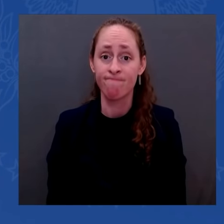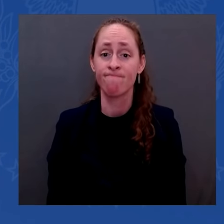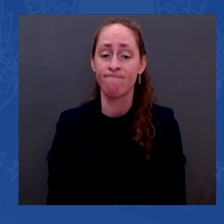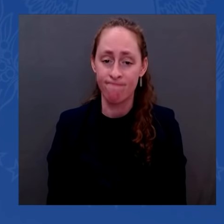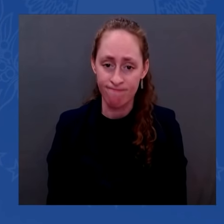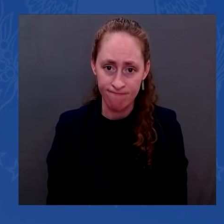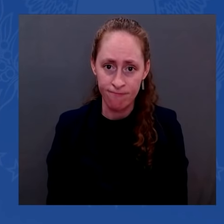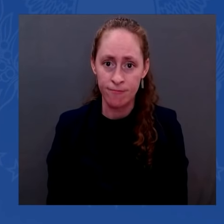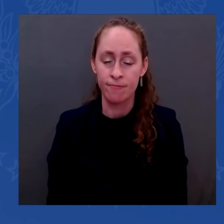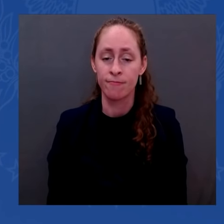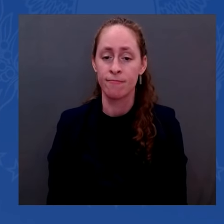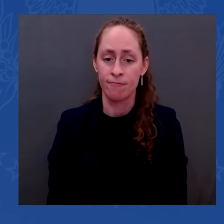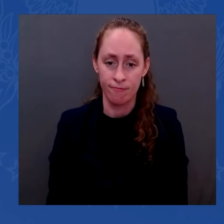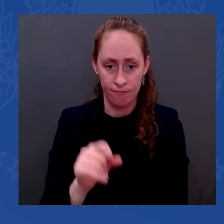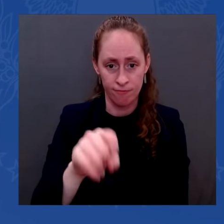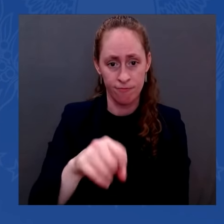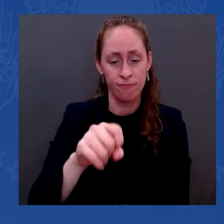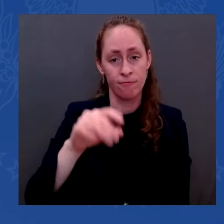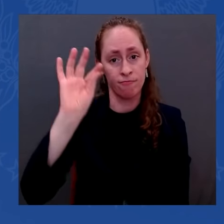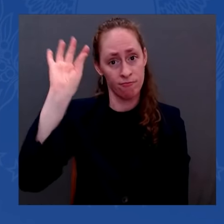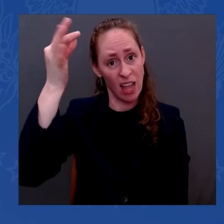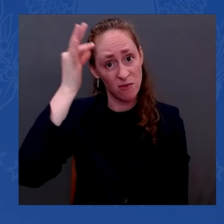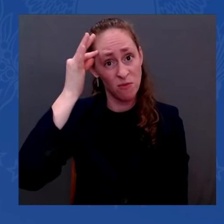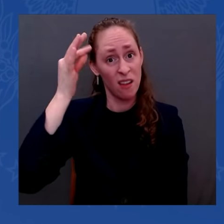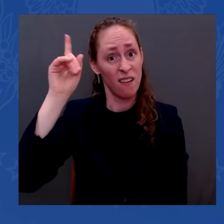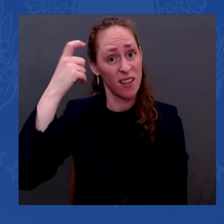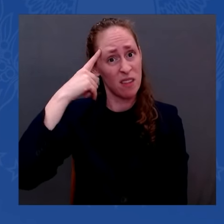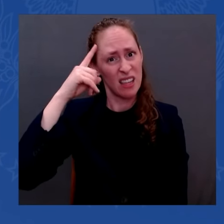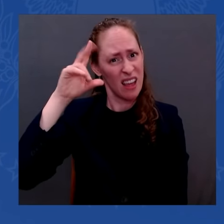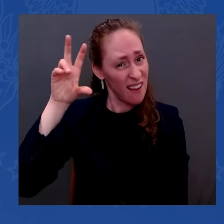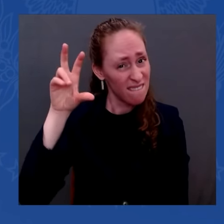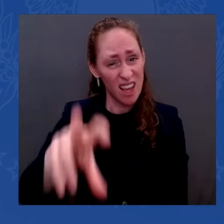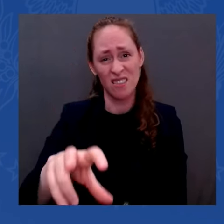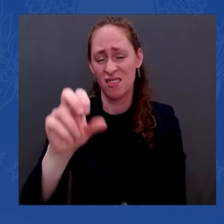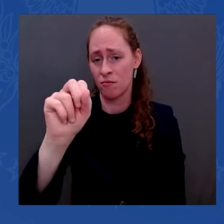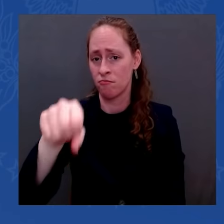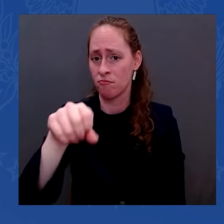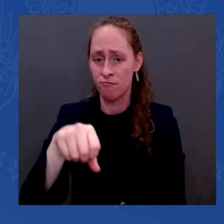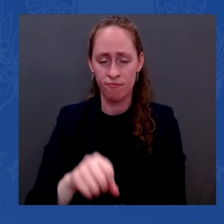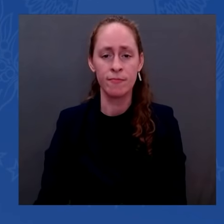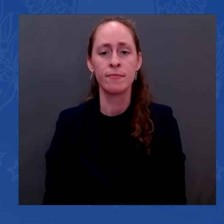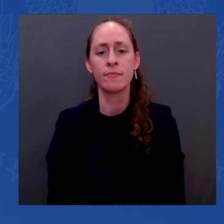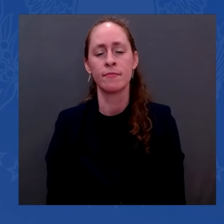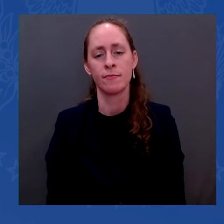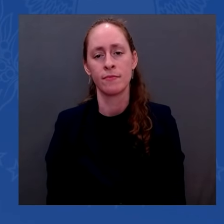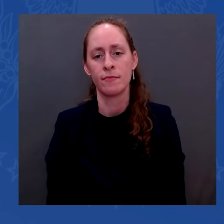For example, you talk about, you know, the electric power and -- and transmission lines and the like.